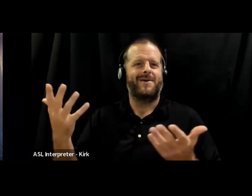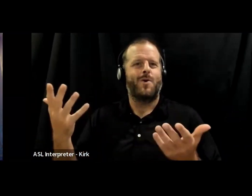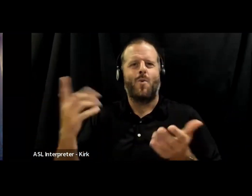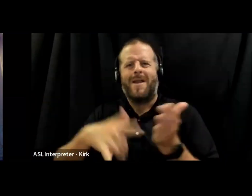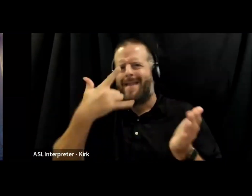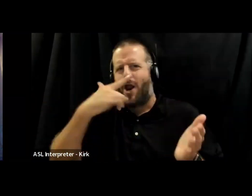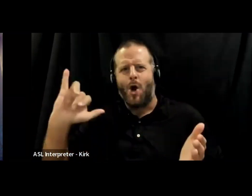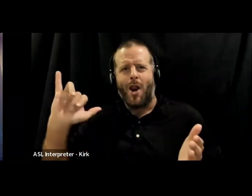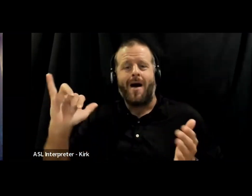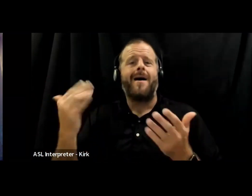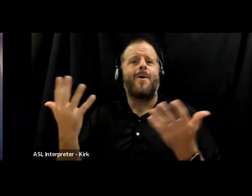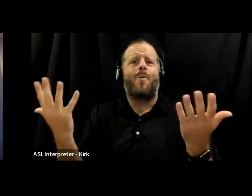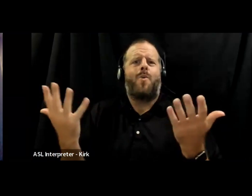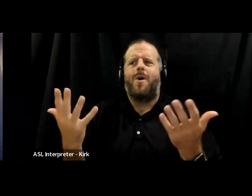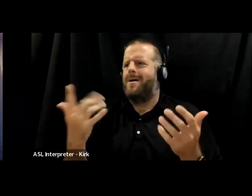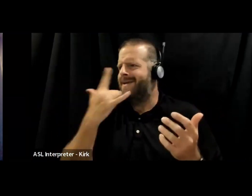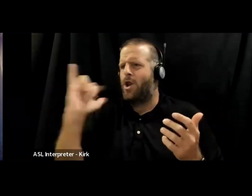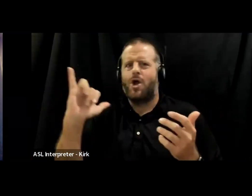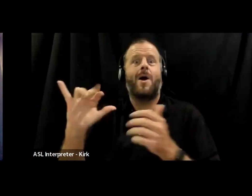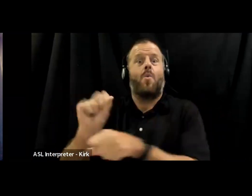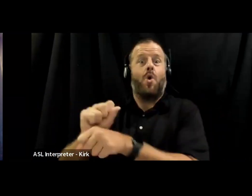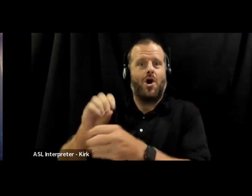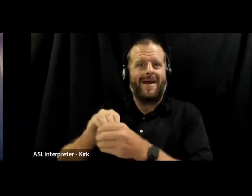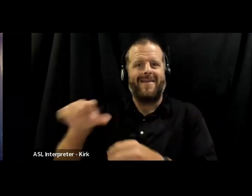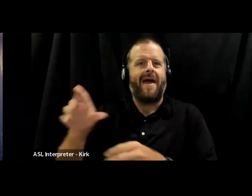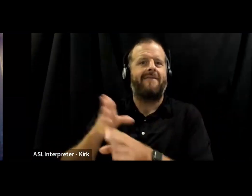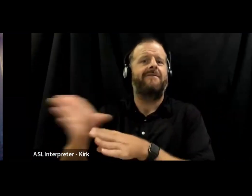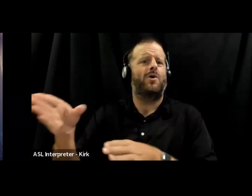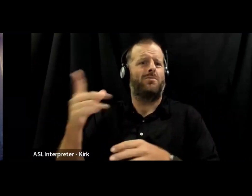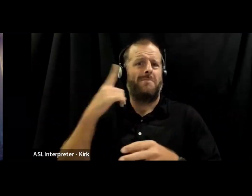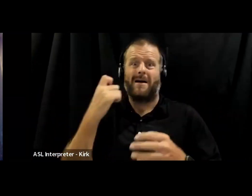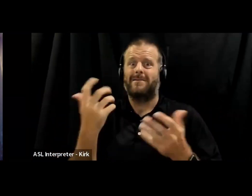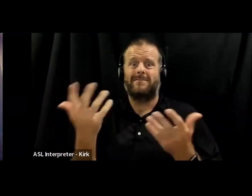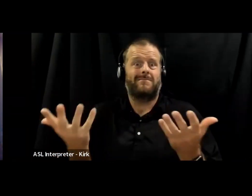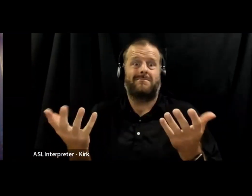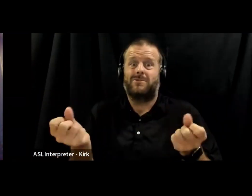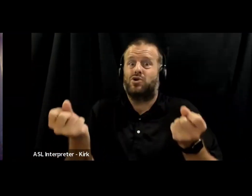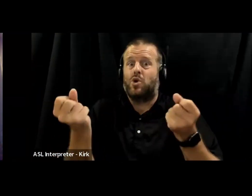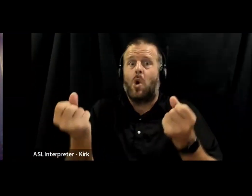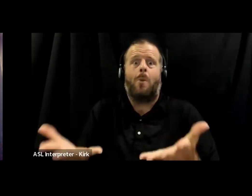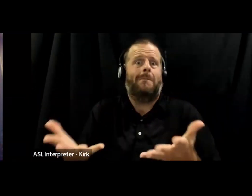to be working within this field? Because there's so many options.